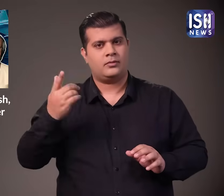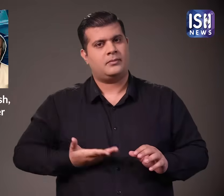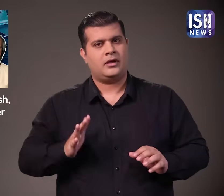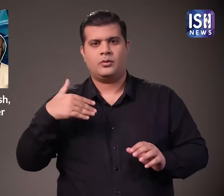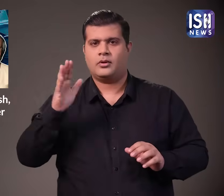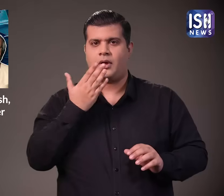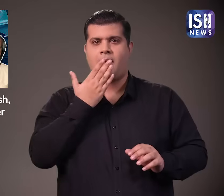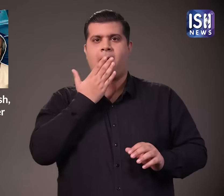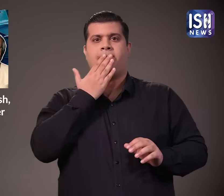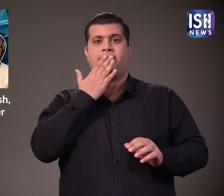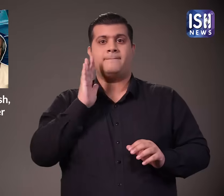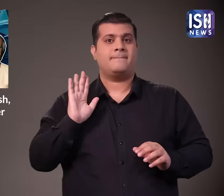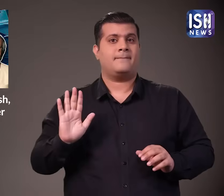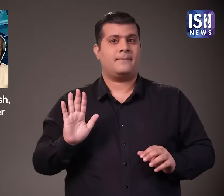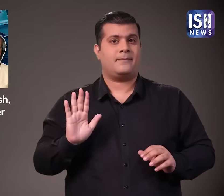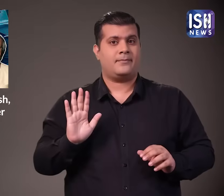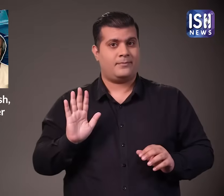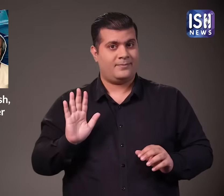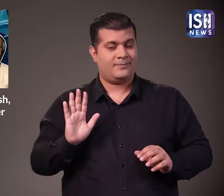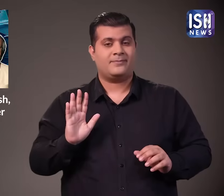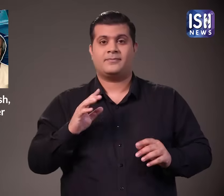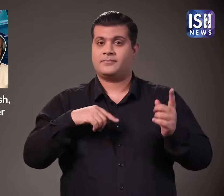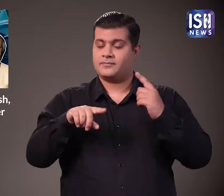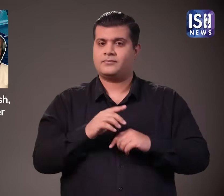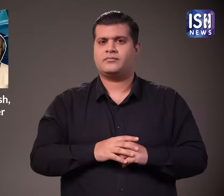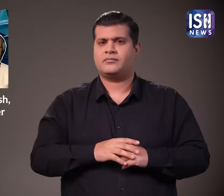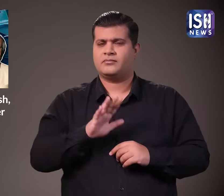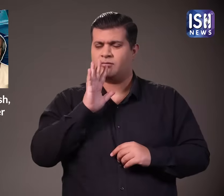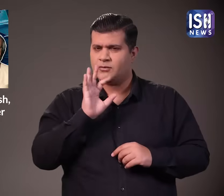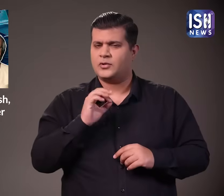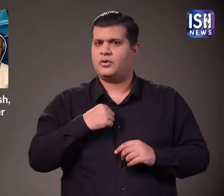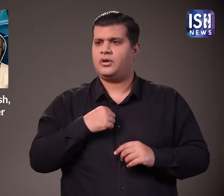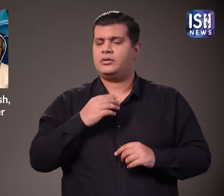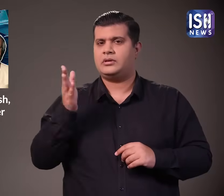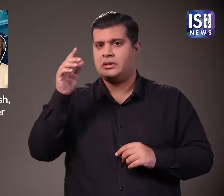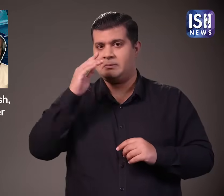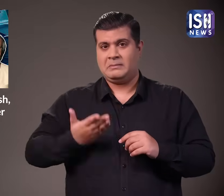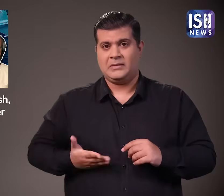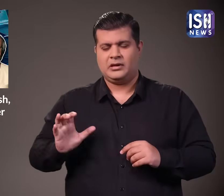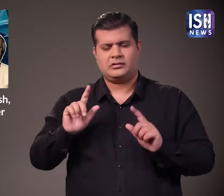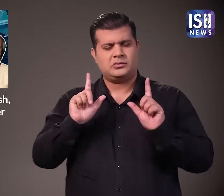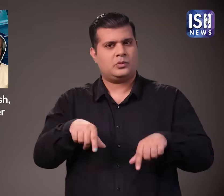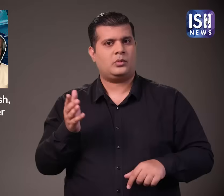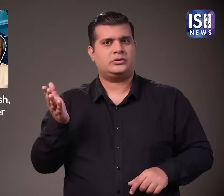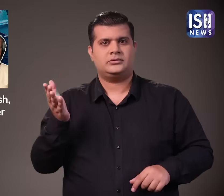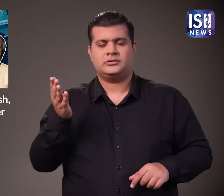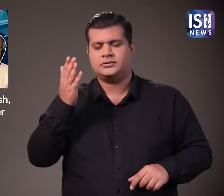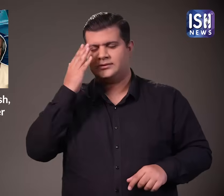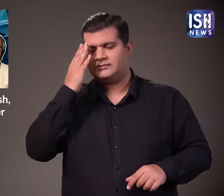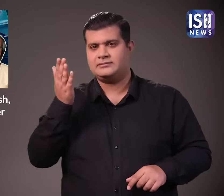Chances are that Bangladesh will now stay silent. In reality, Bangladesh had suffered a loss.